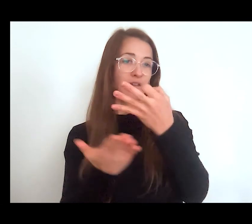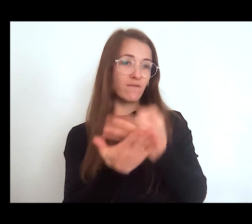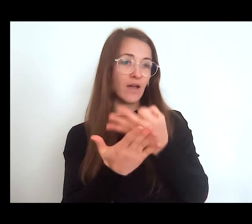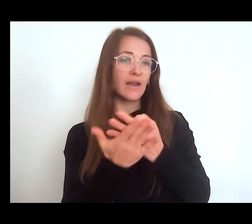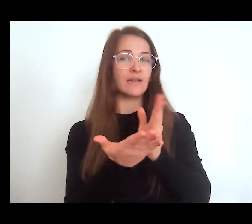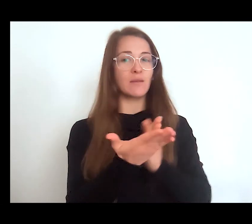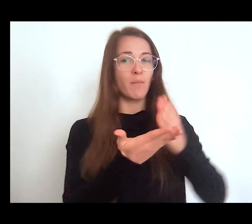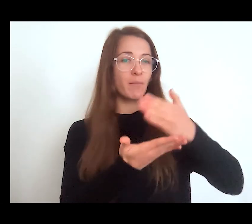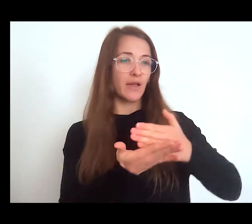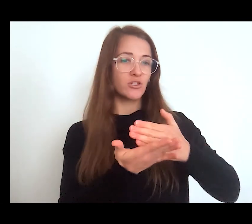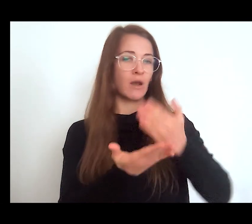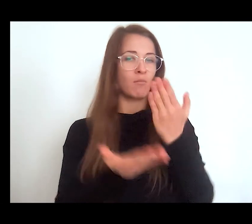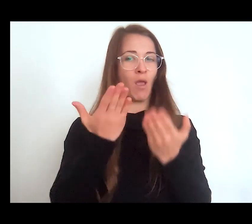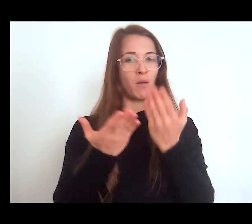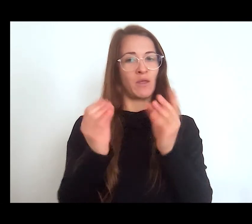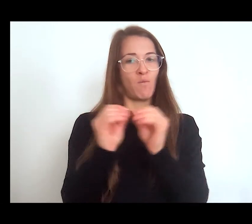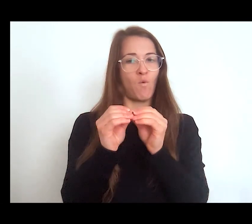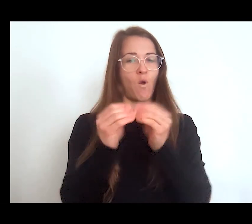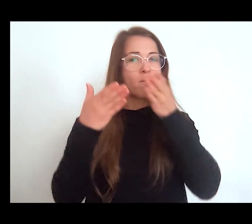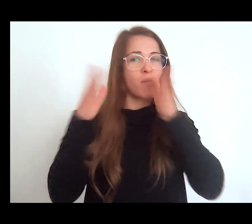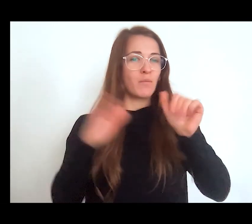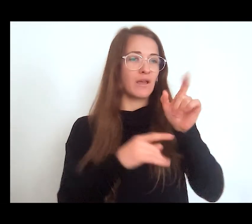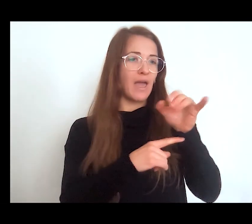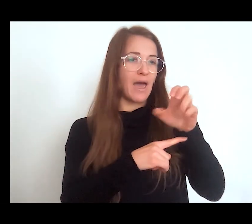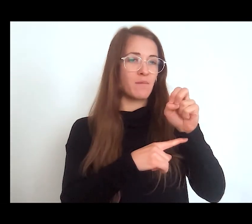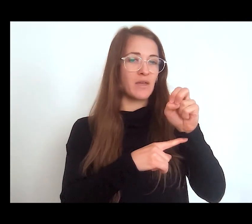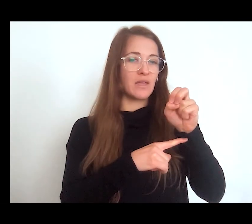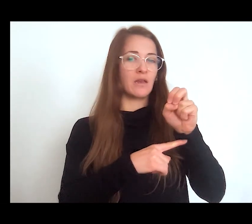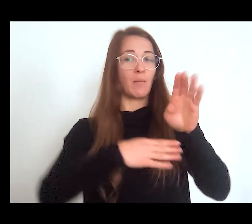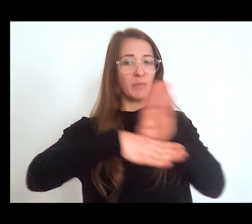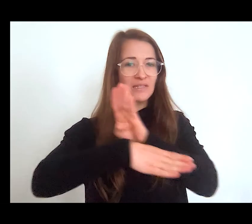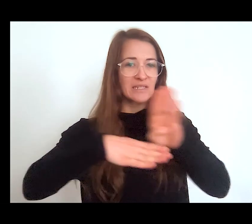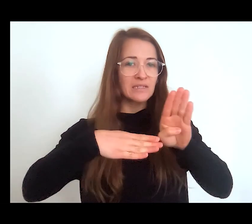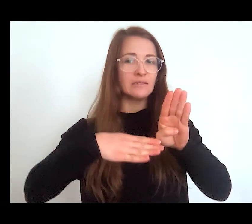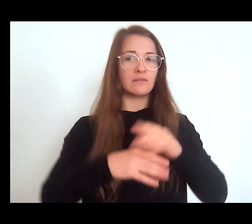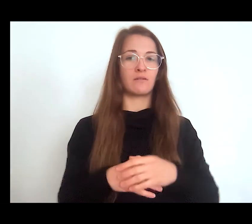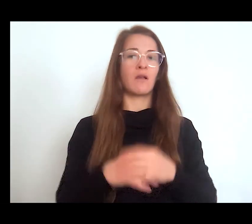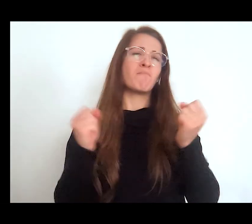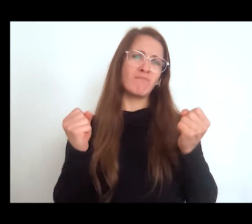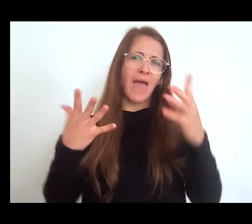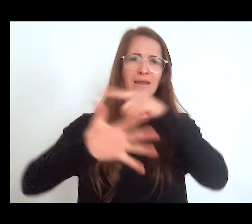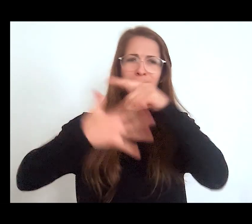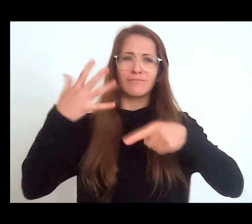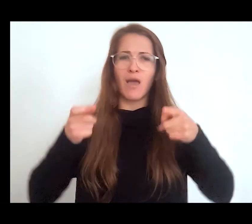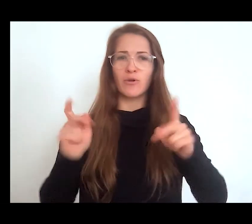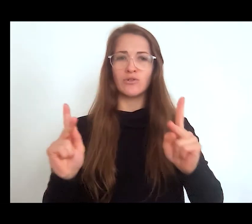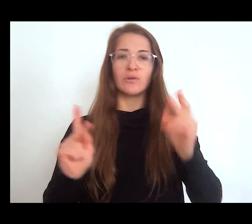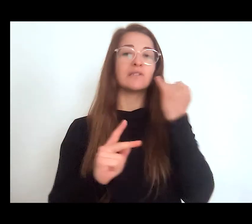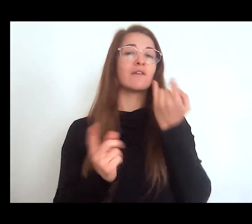MORE OF THE EDUCATION SIDE. IF YOU ARE LOOKING FOR FINANCE OR BUDGETING, THAT IS THE BUSINESS SIDE OF IT.